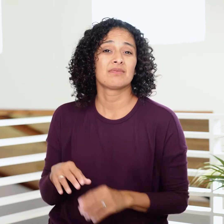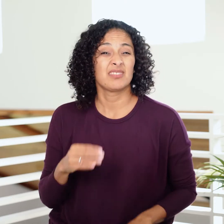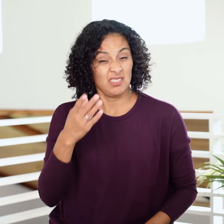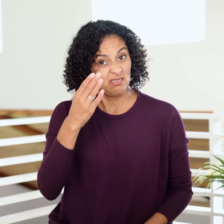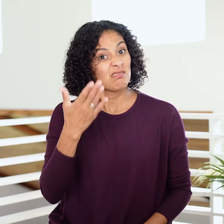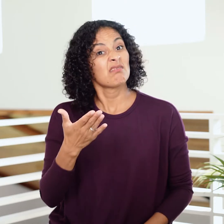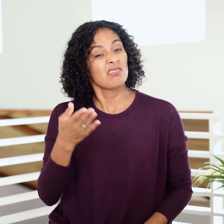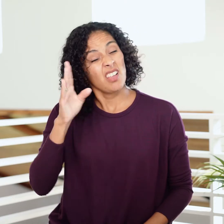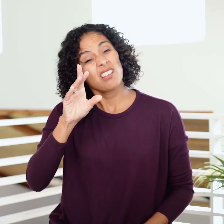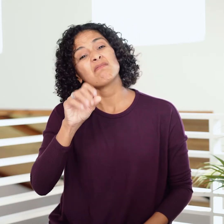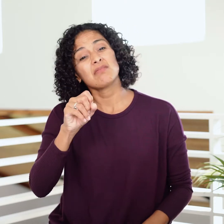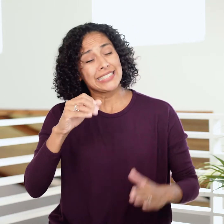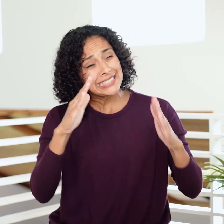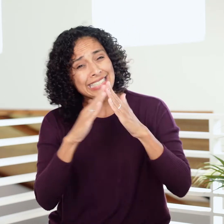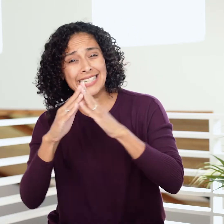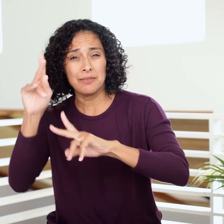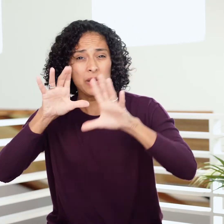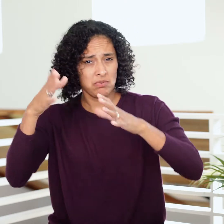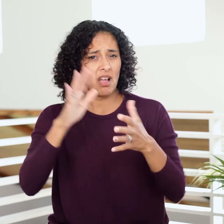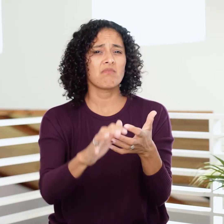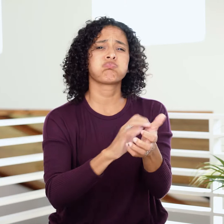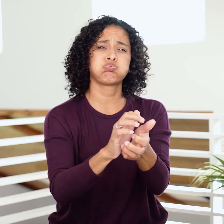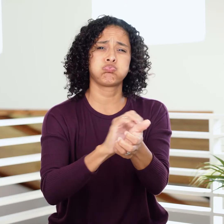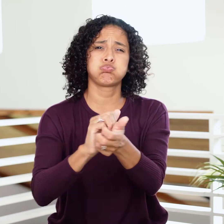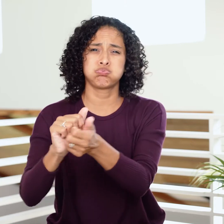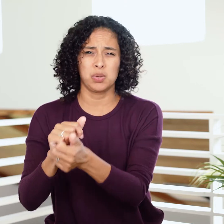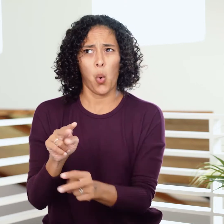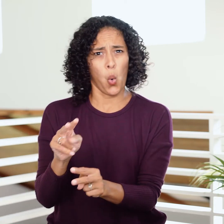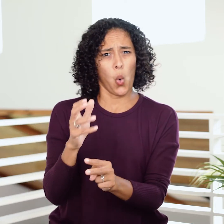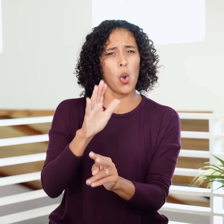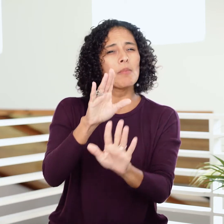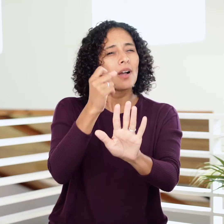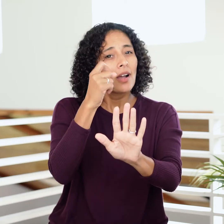It’s shocking when God destroys entire cities or peoples, but here